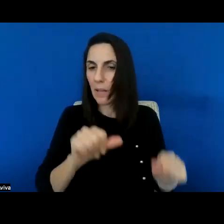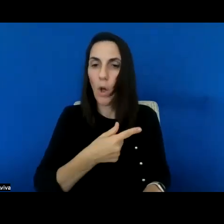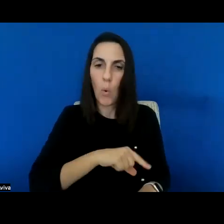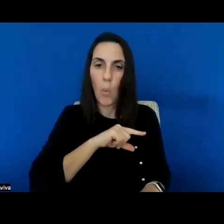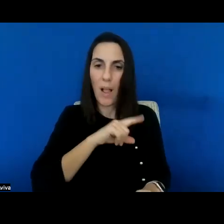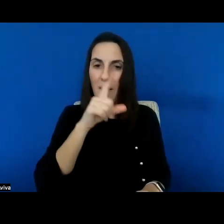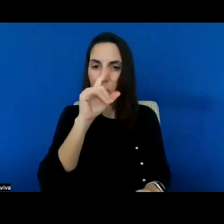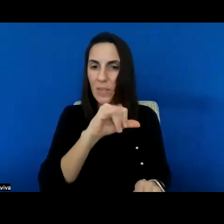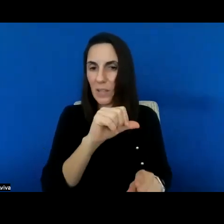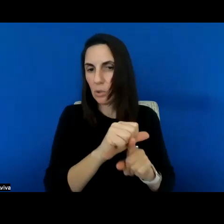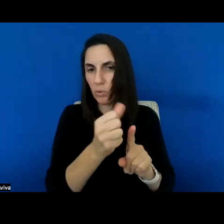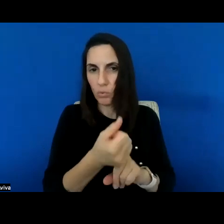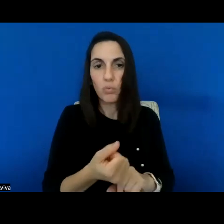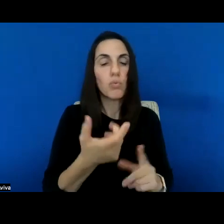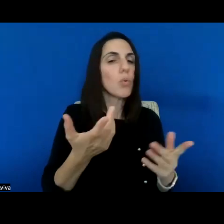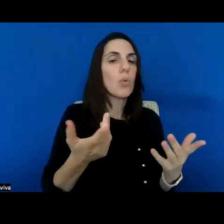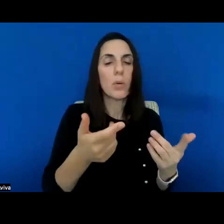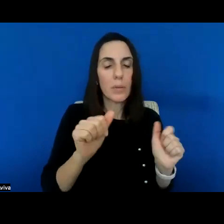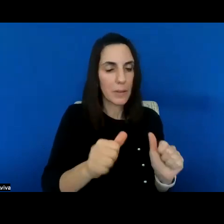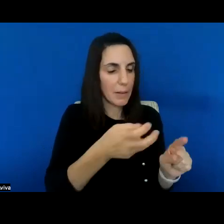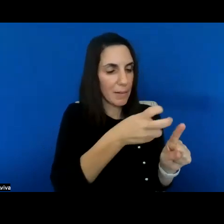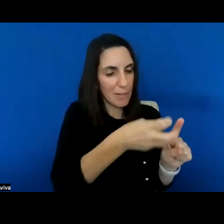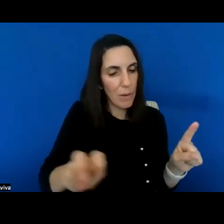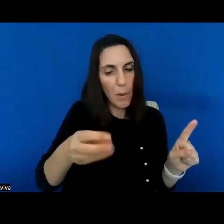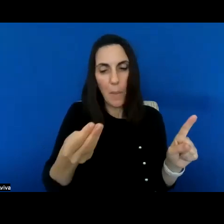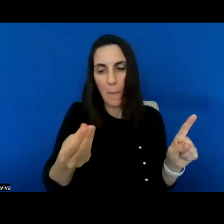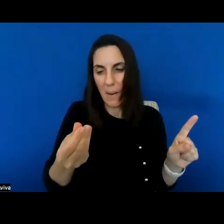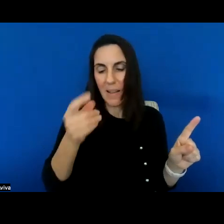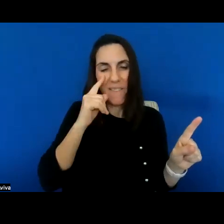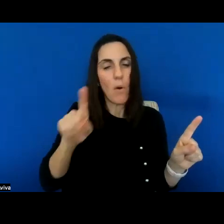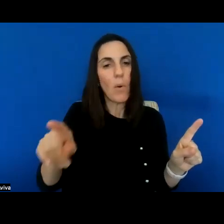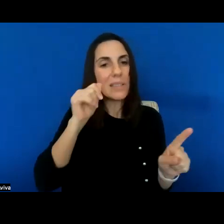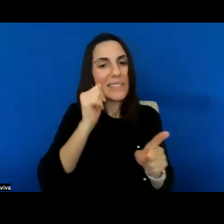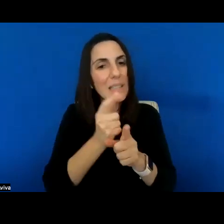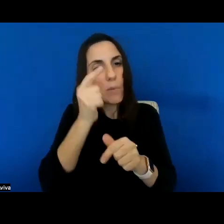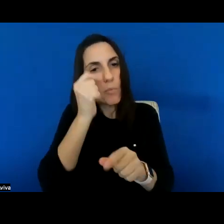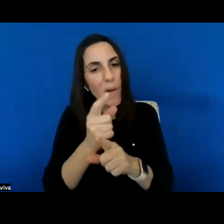you could have the funds transferred to that sibling to their able account directly.